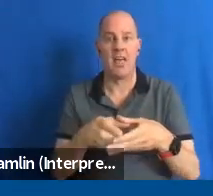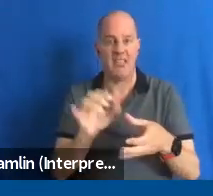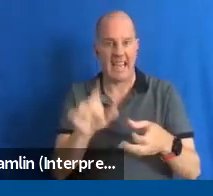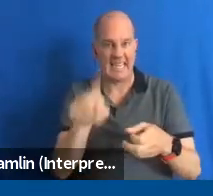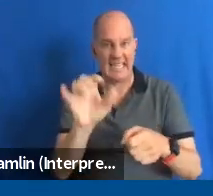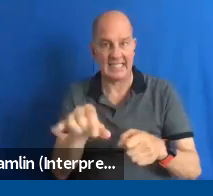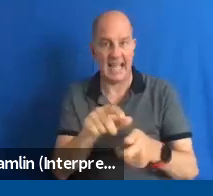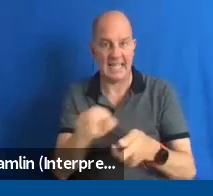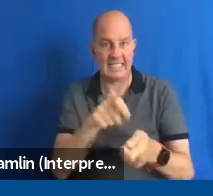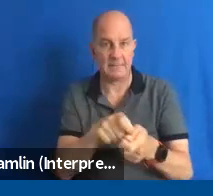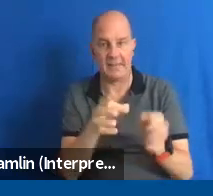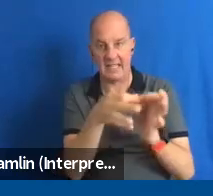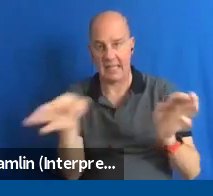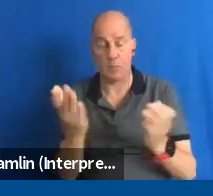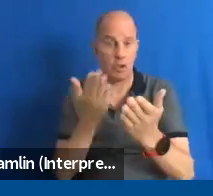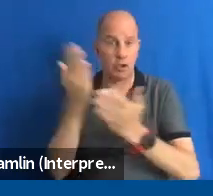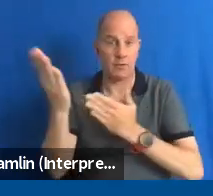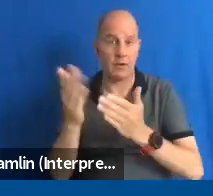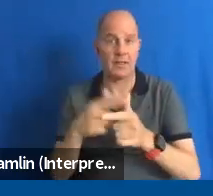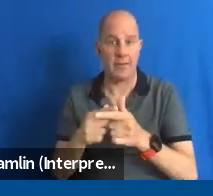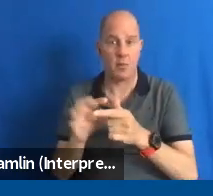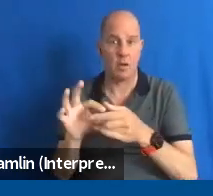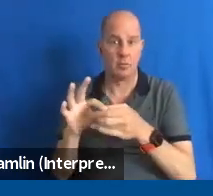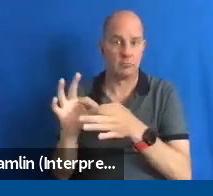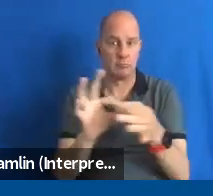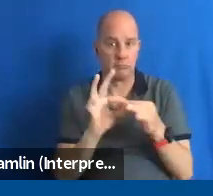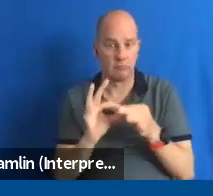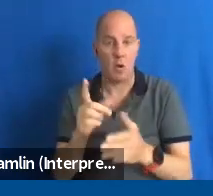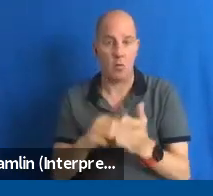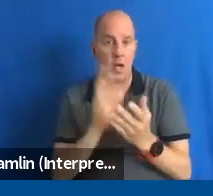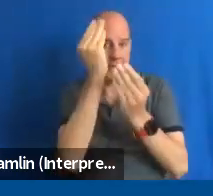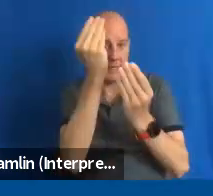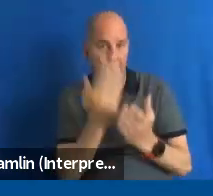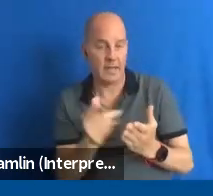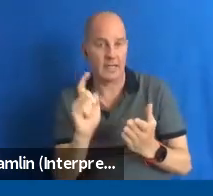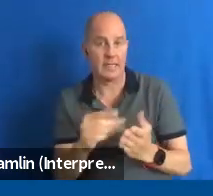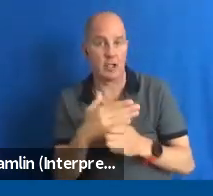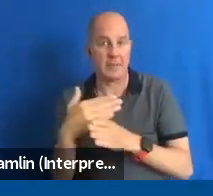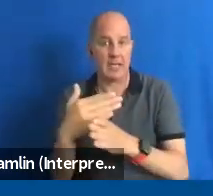language service and then coordinate what information needs to be distributed in that